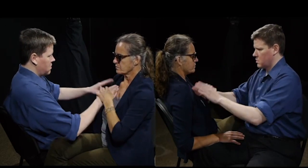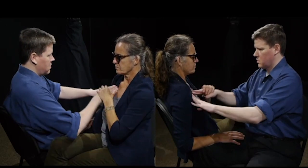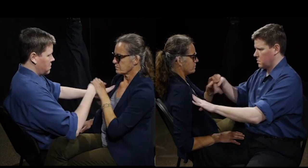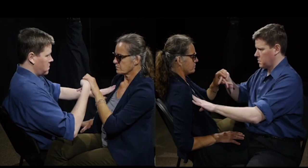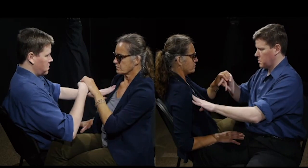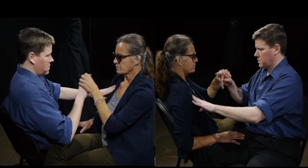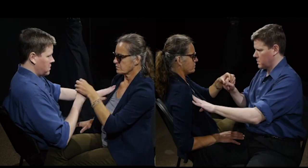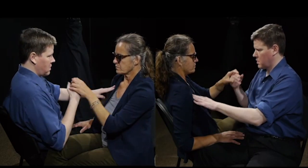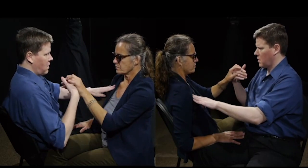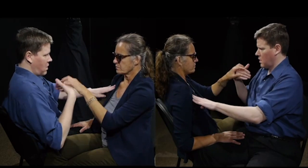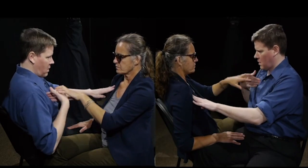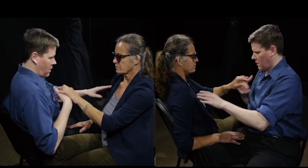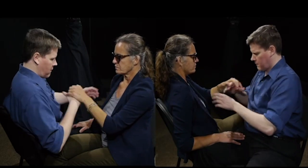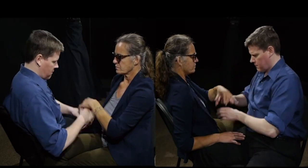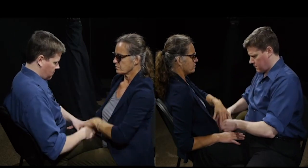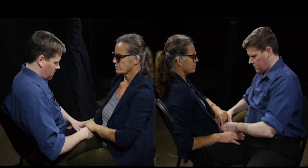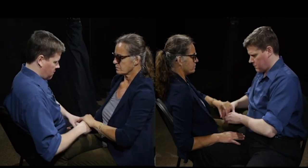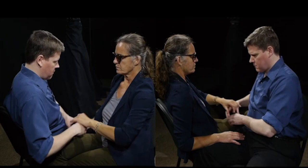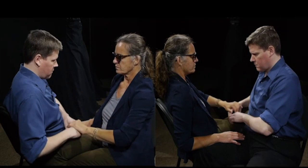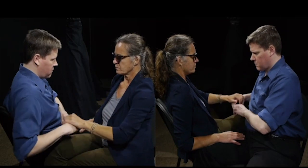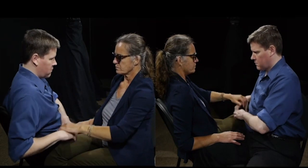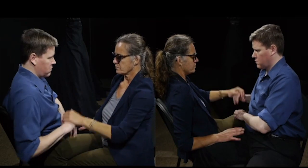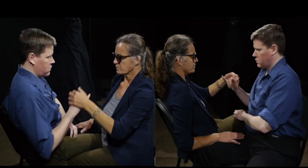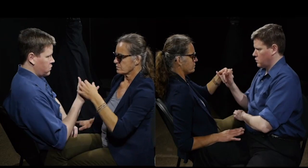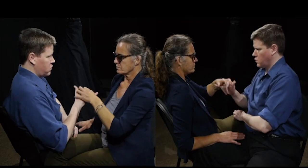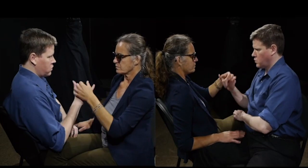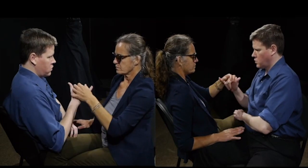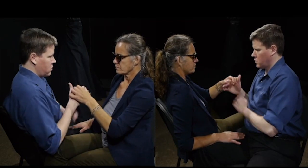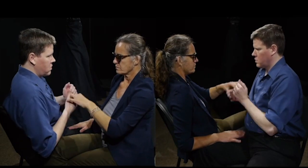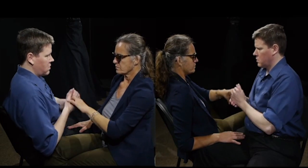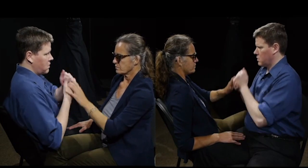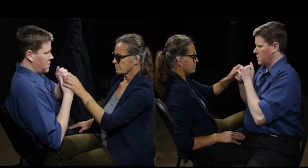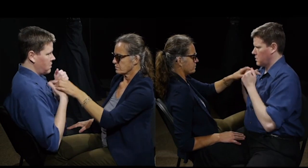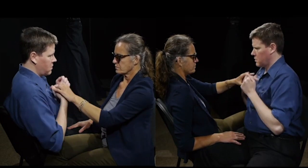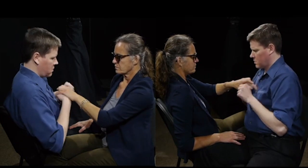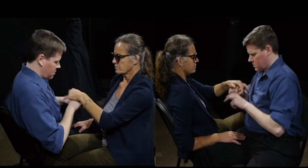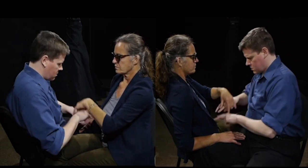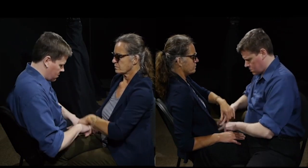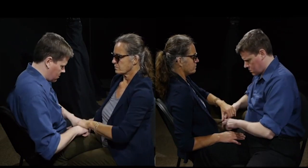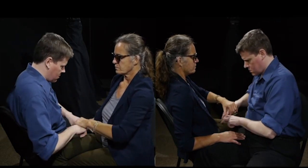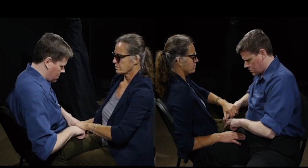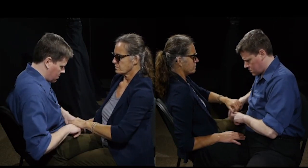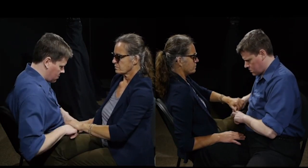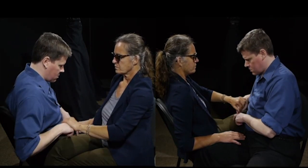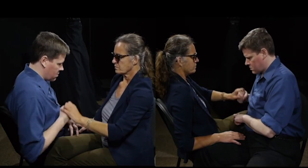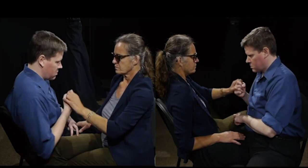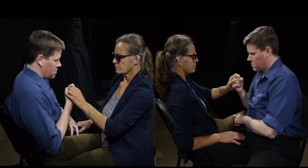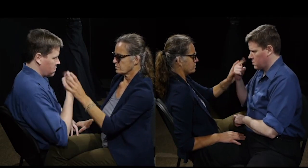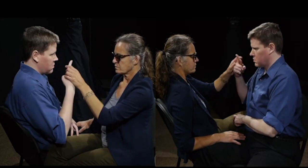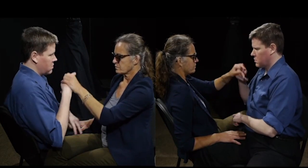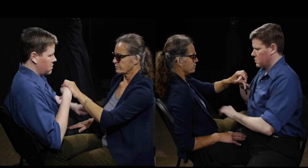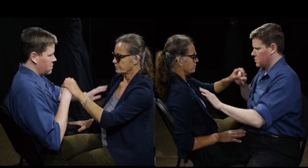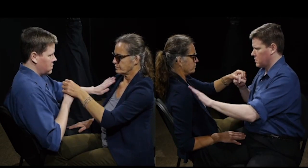[John] We are borrowing this framework and terminology and applying it to protactile language. This is helpful for understanding